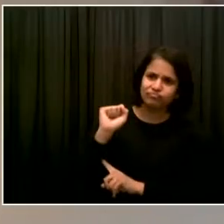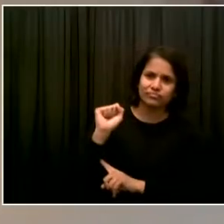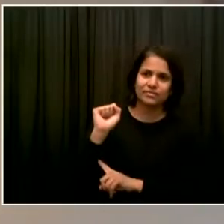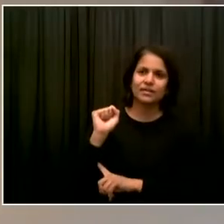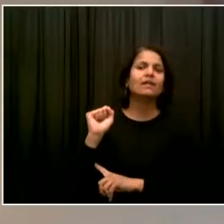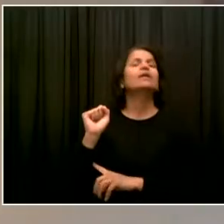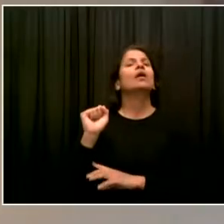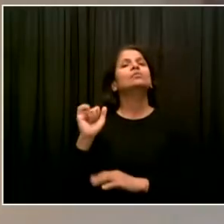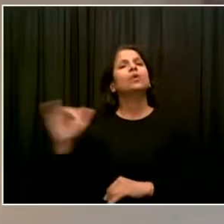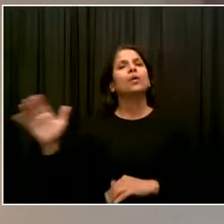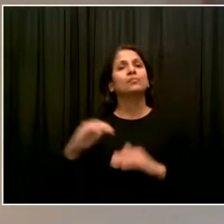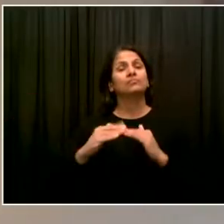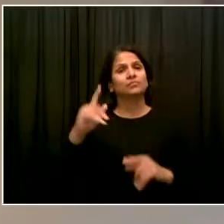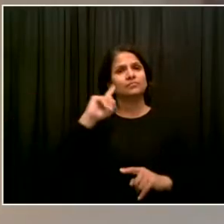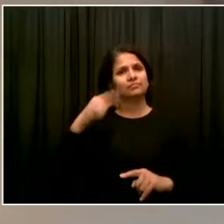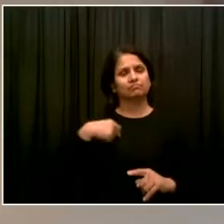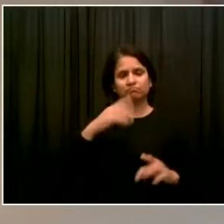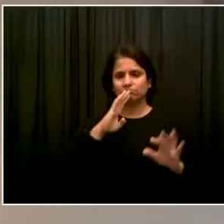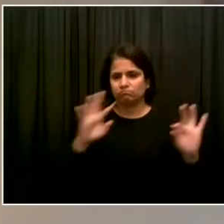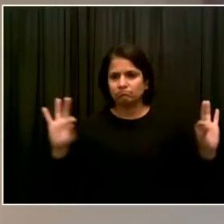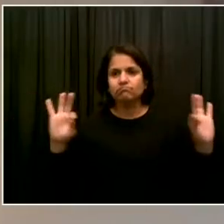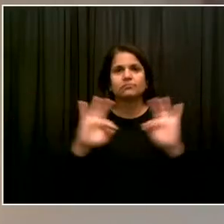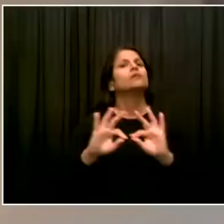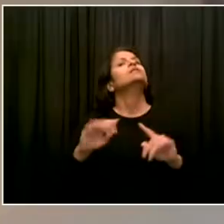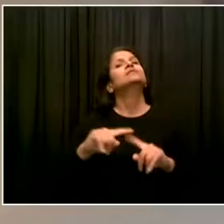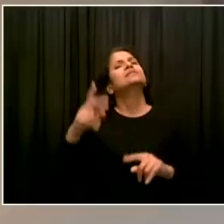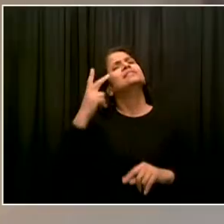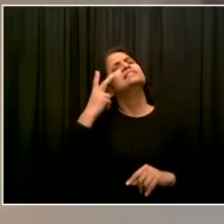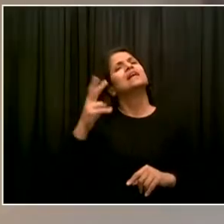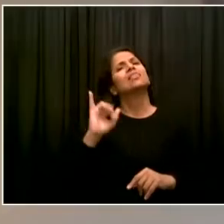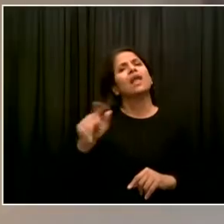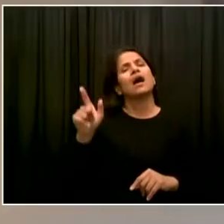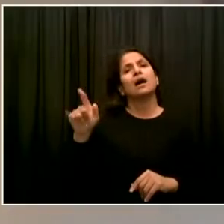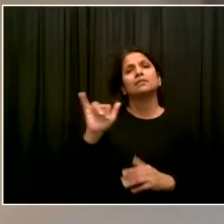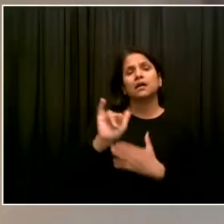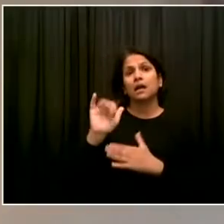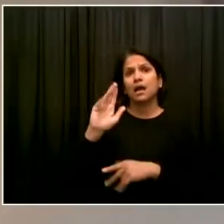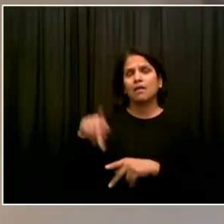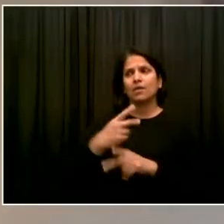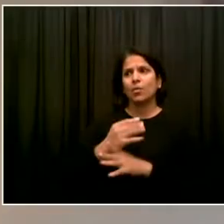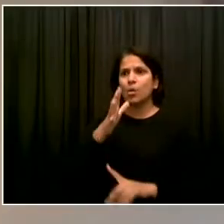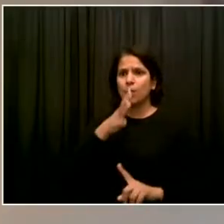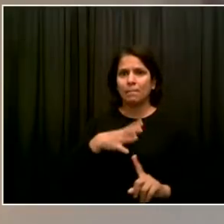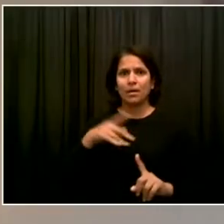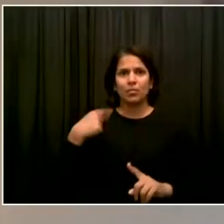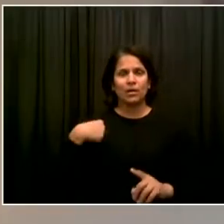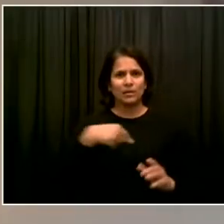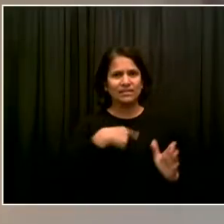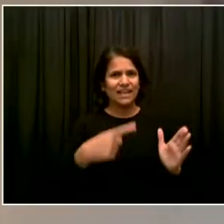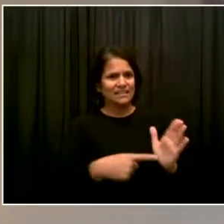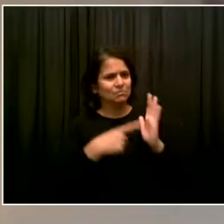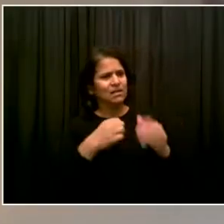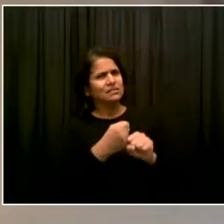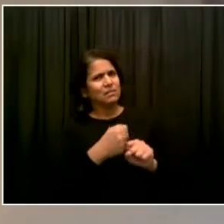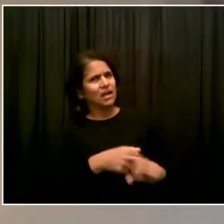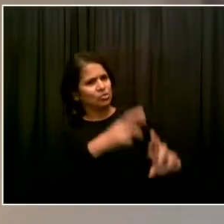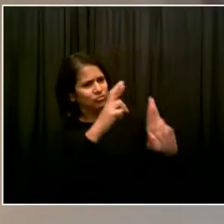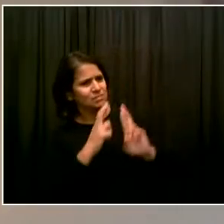COURAGE AND FOCUS . I KNOW I'M NOT LAON EWHEN I SAY IT WAS IMPORTANT TO SEE THAT SHE